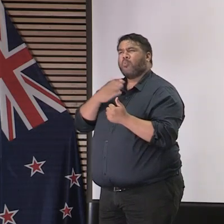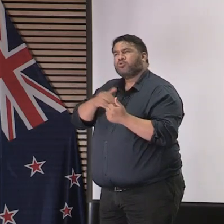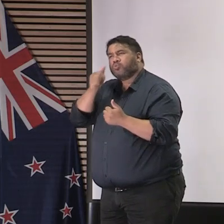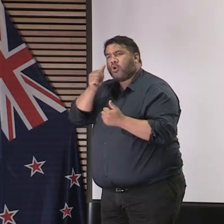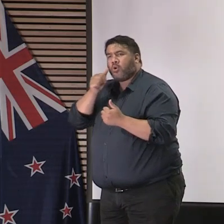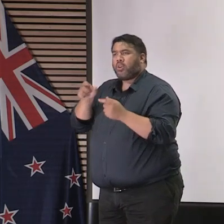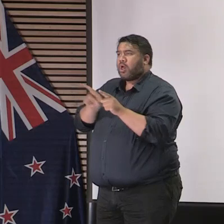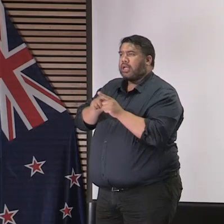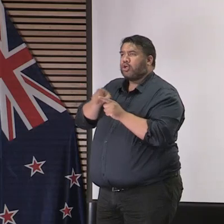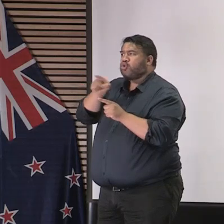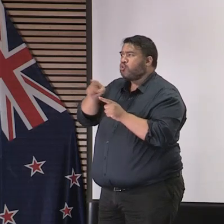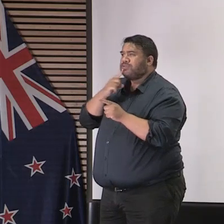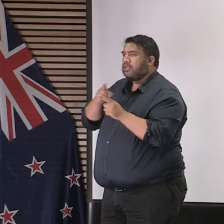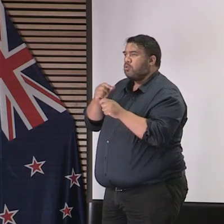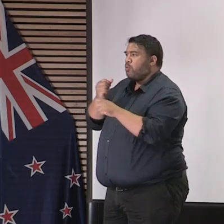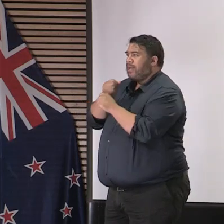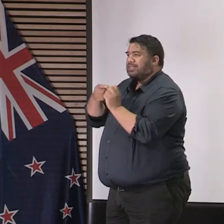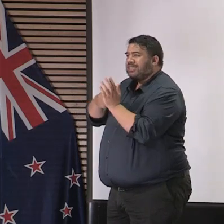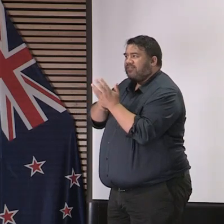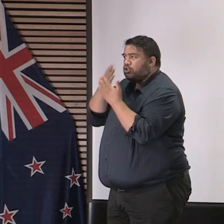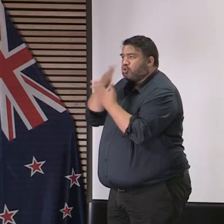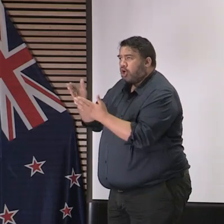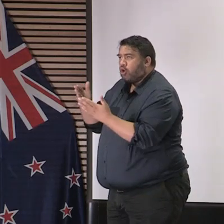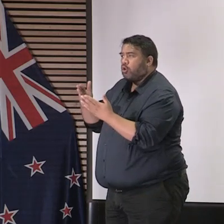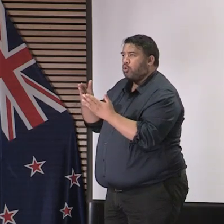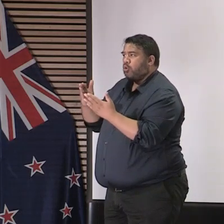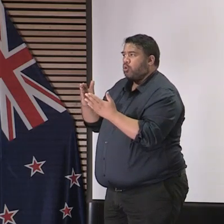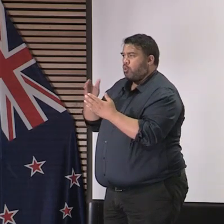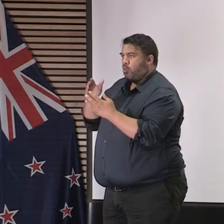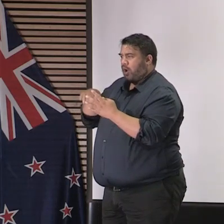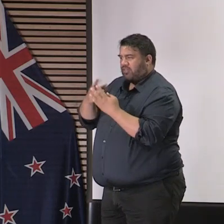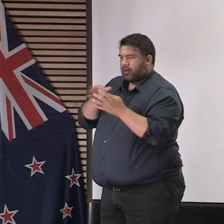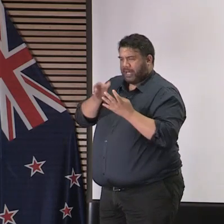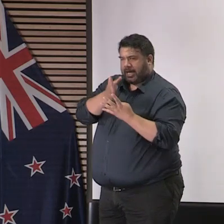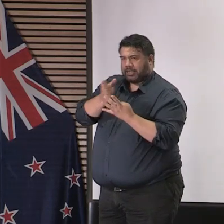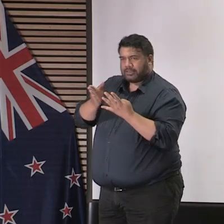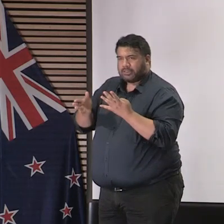been done to ensure that, I guess, the resources being put